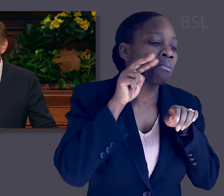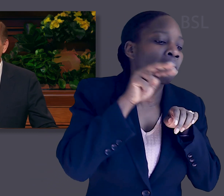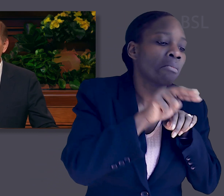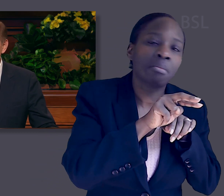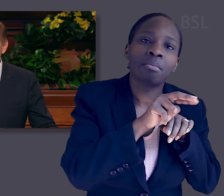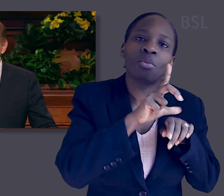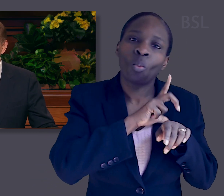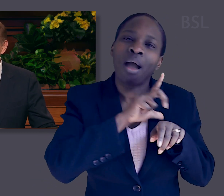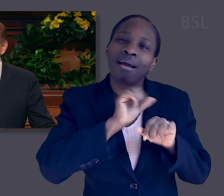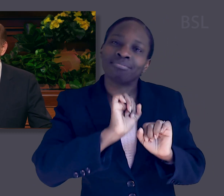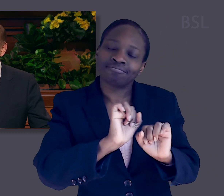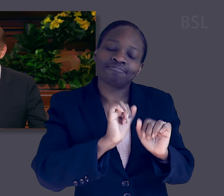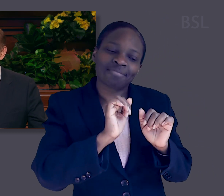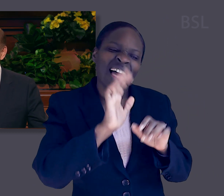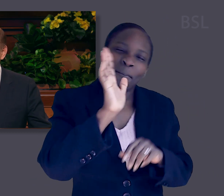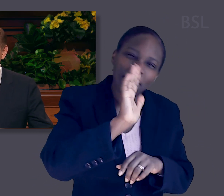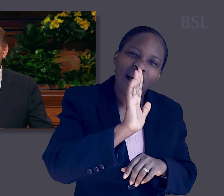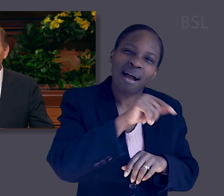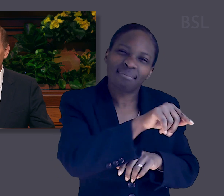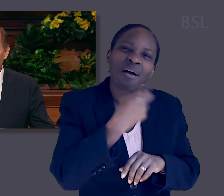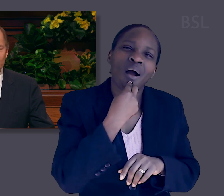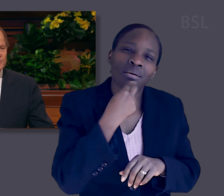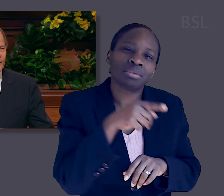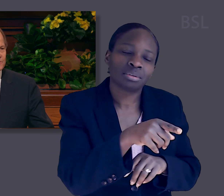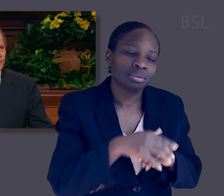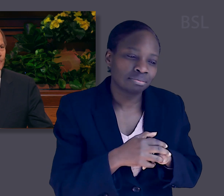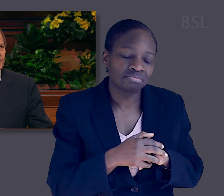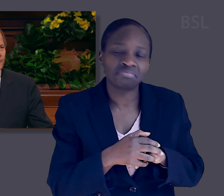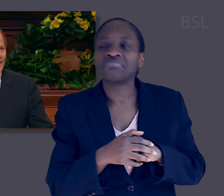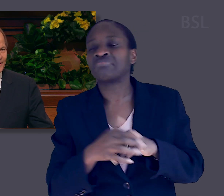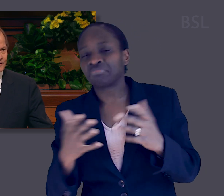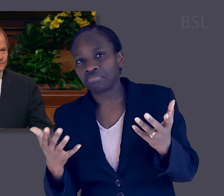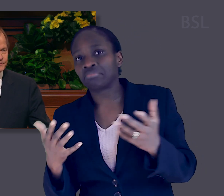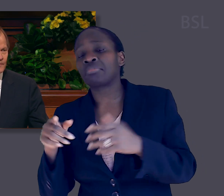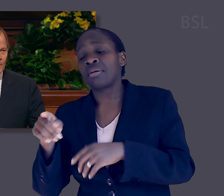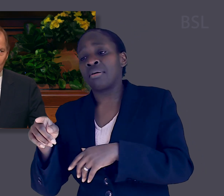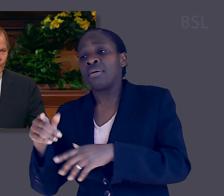eyes just reaching its edge—to pay their final respects to their beloved aunt.